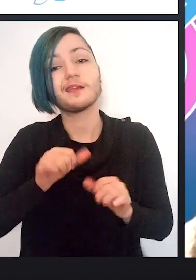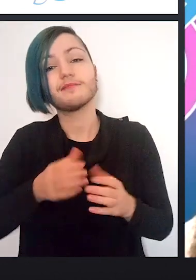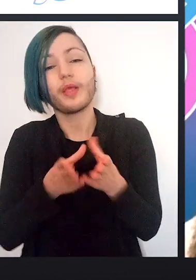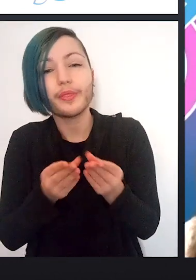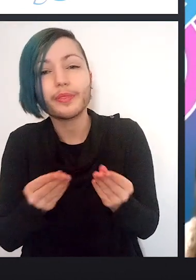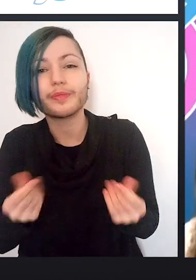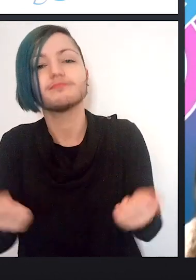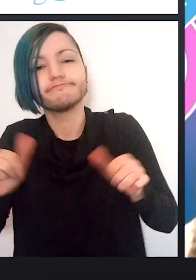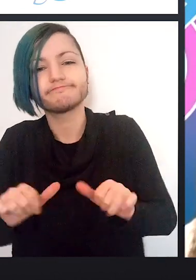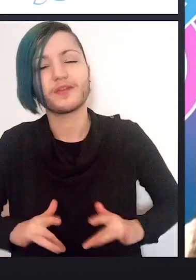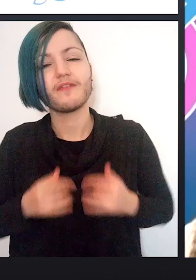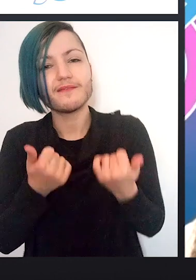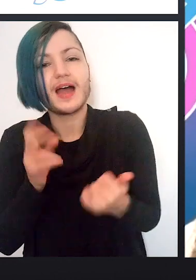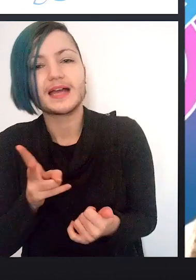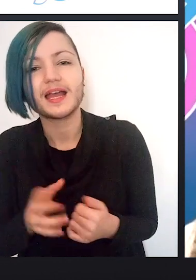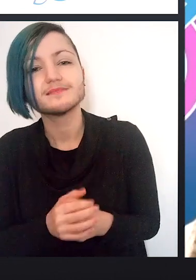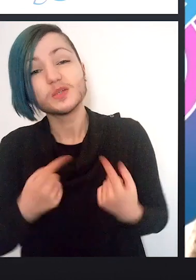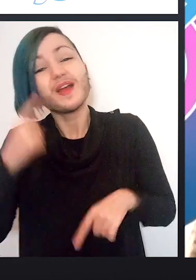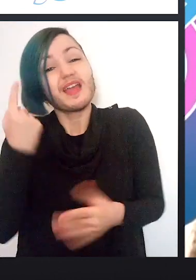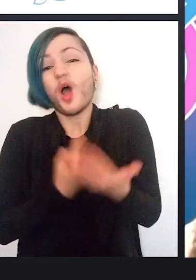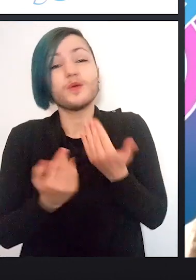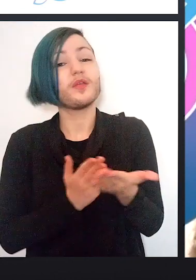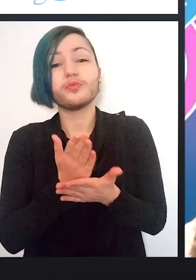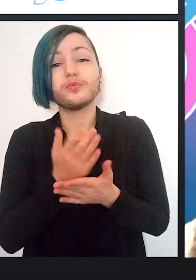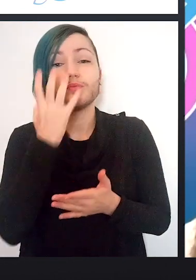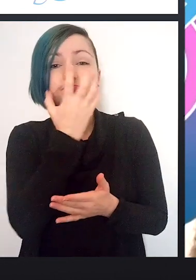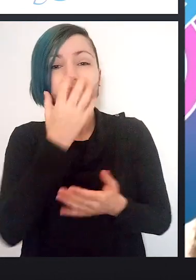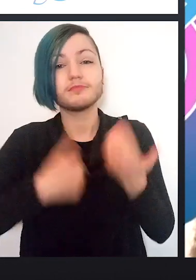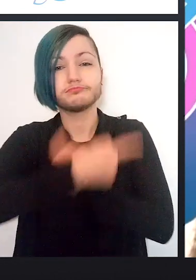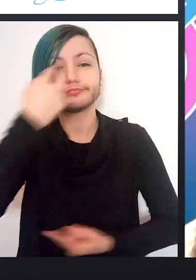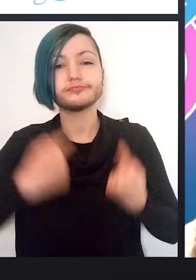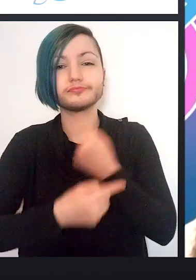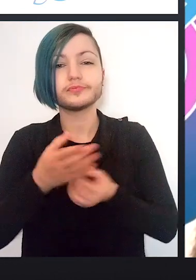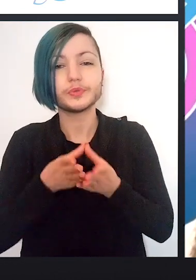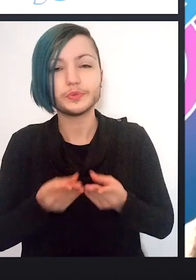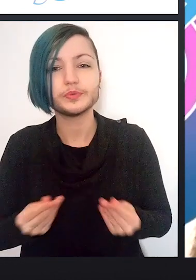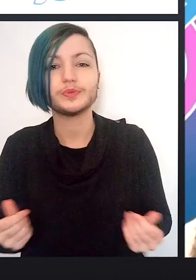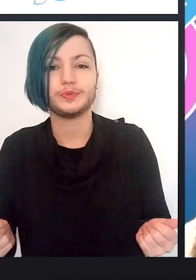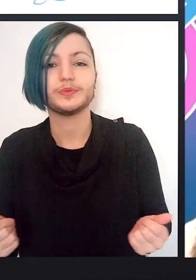And we think it is simply just the breakdown products in the body of the anaesthetic being processed by the body.